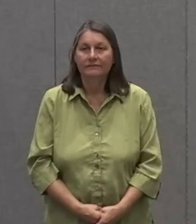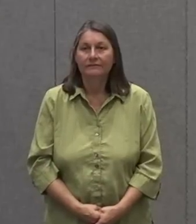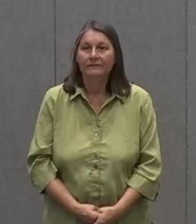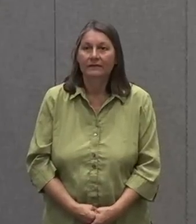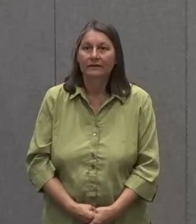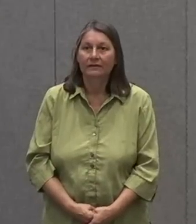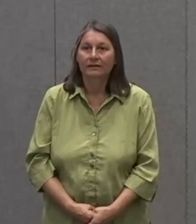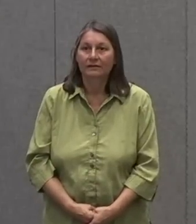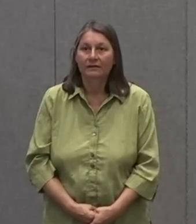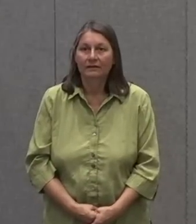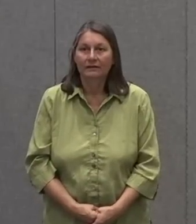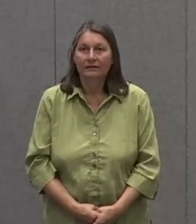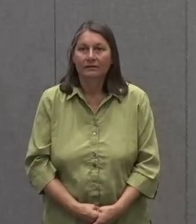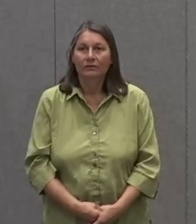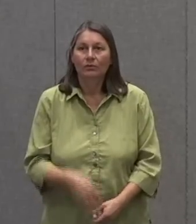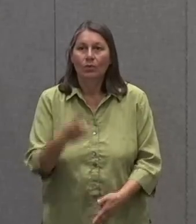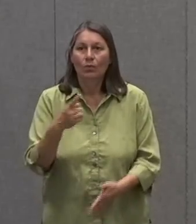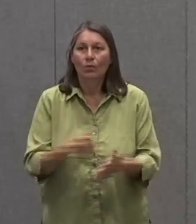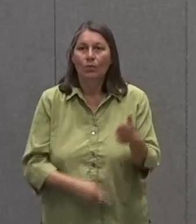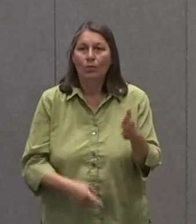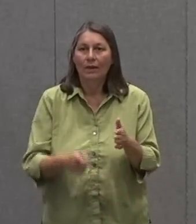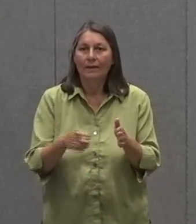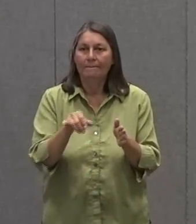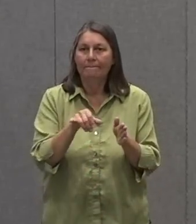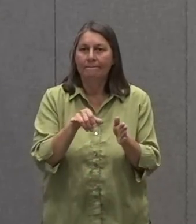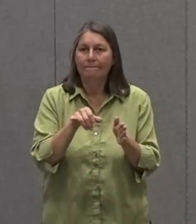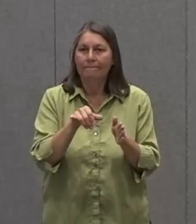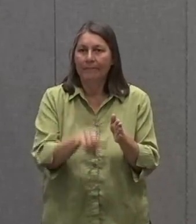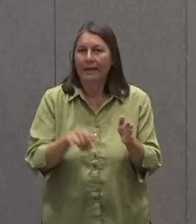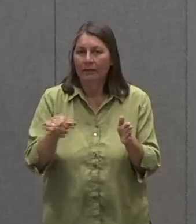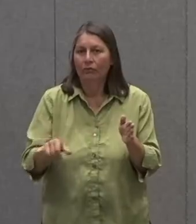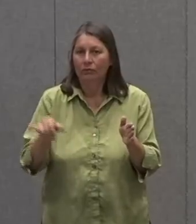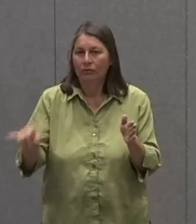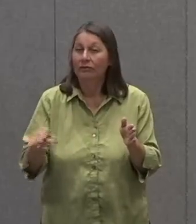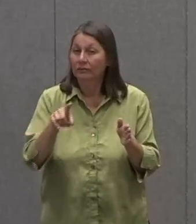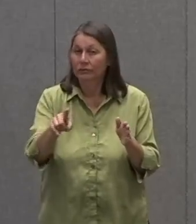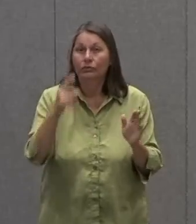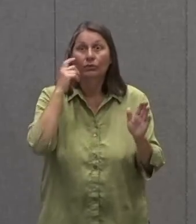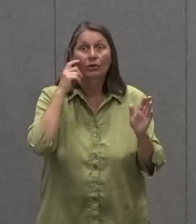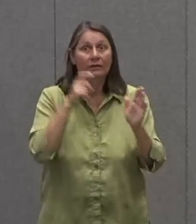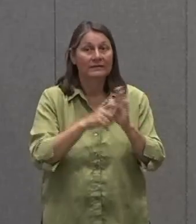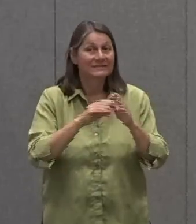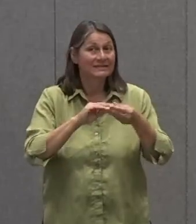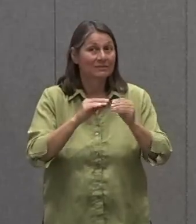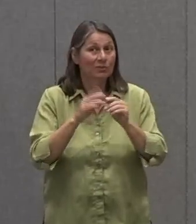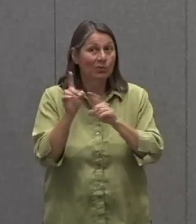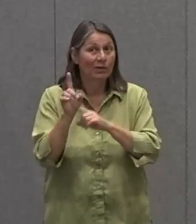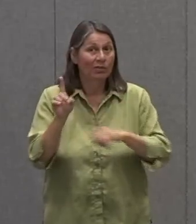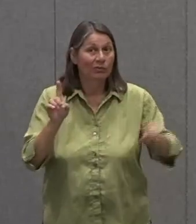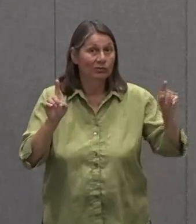What are some patterns you're noticing here, 'cause this is only one through 20, and the factors of them.